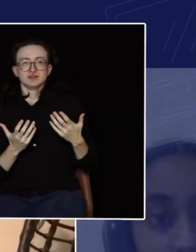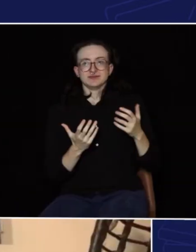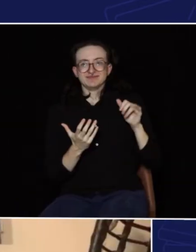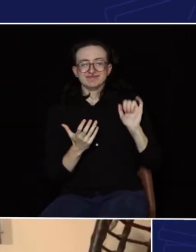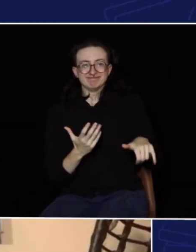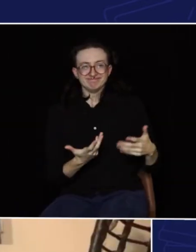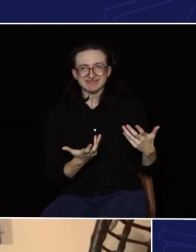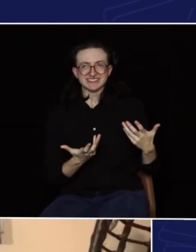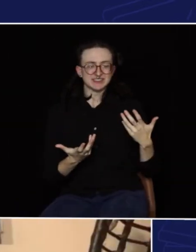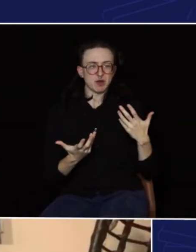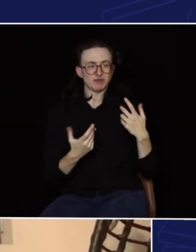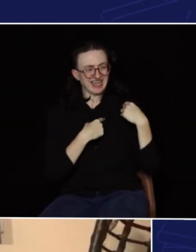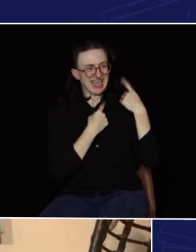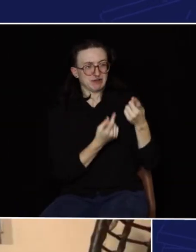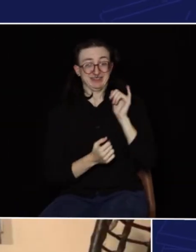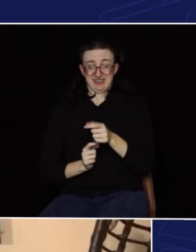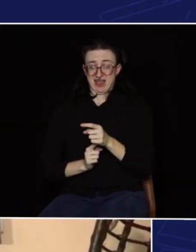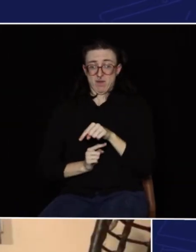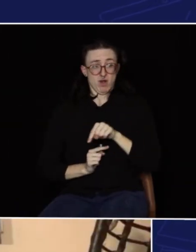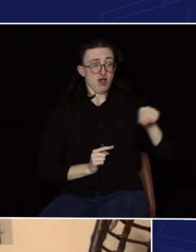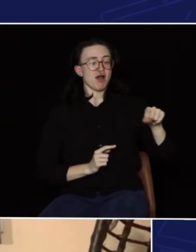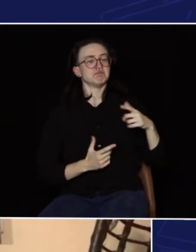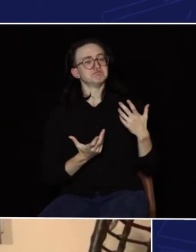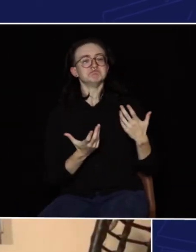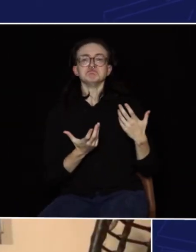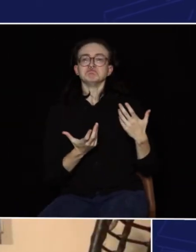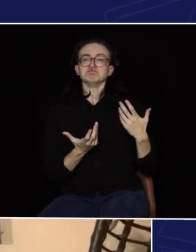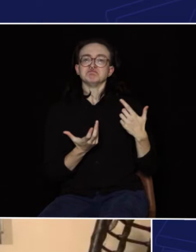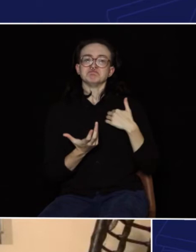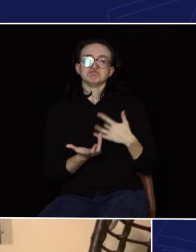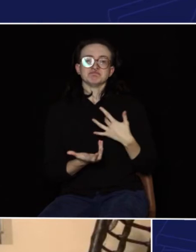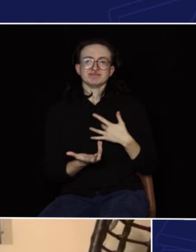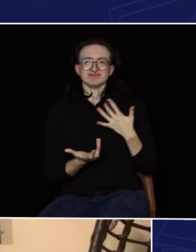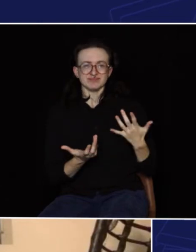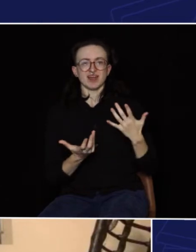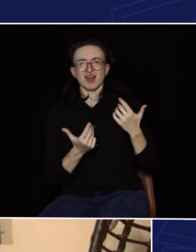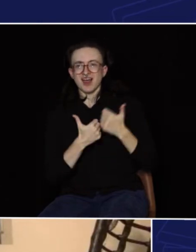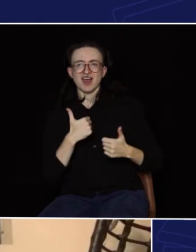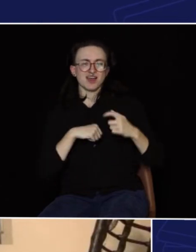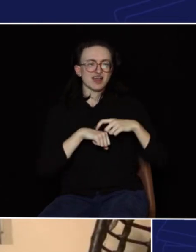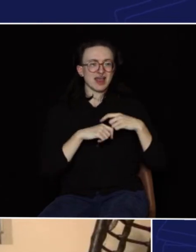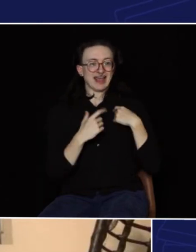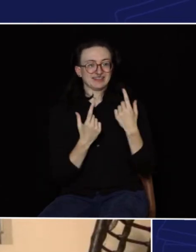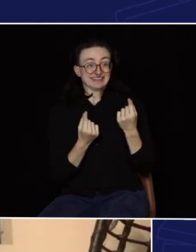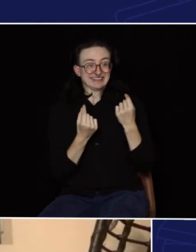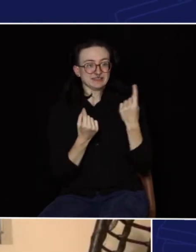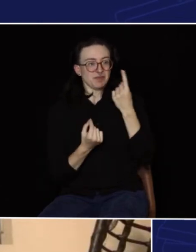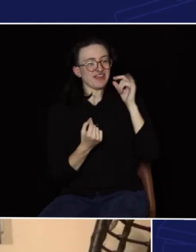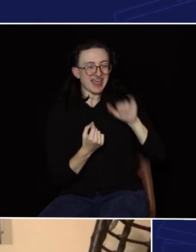[WILLIAMS:] So, ever since then I felt that every time I’ve done something, that was success. So...